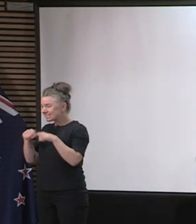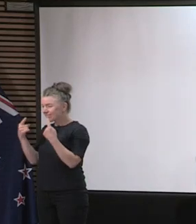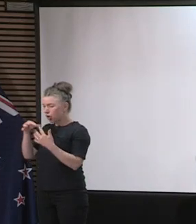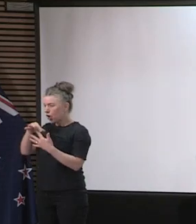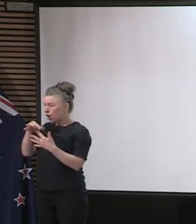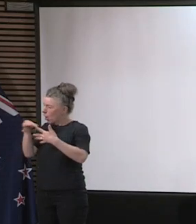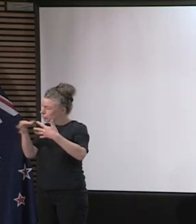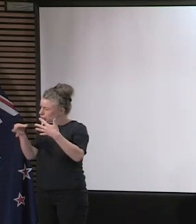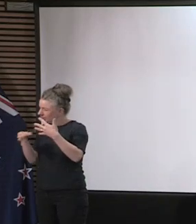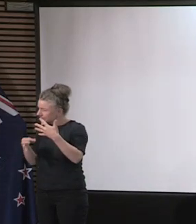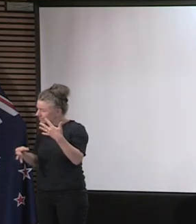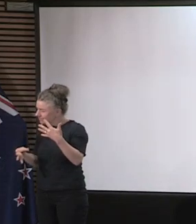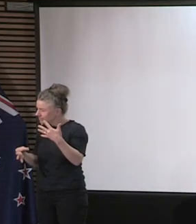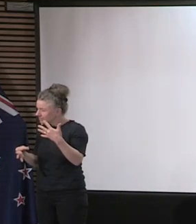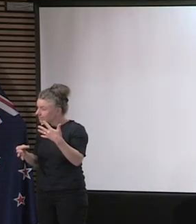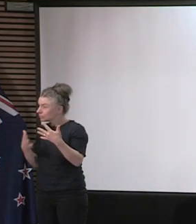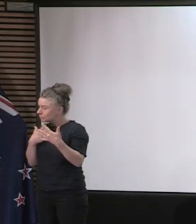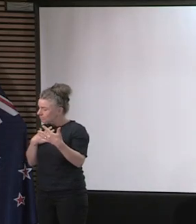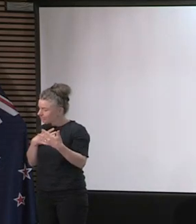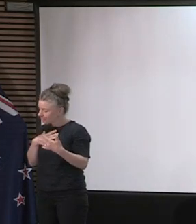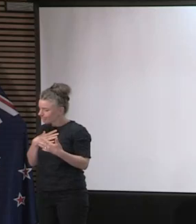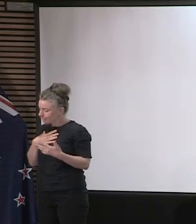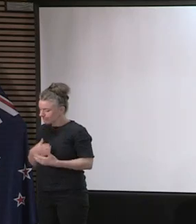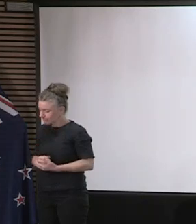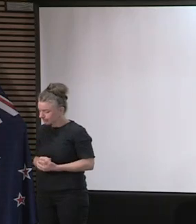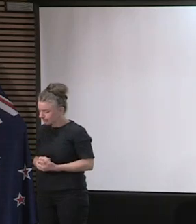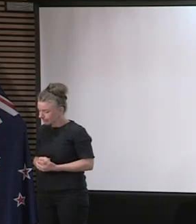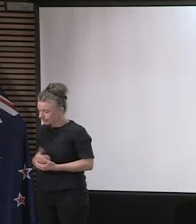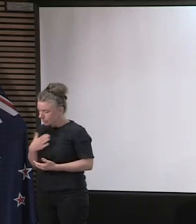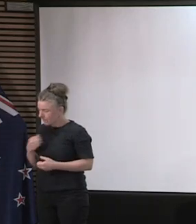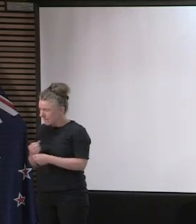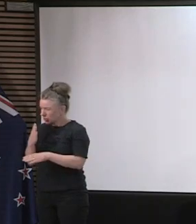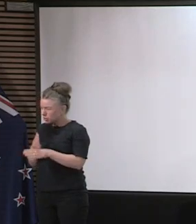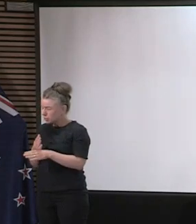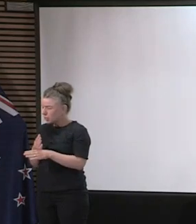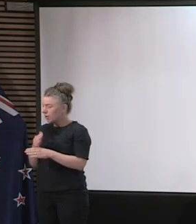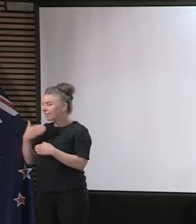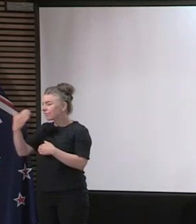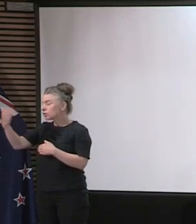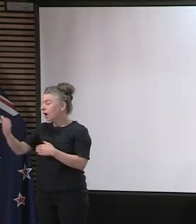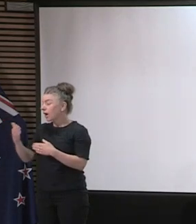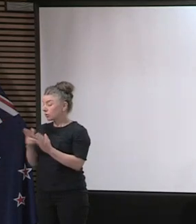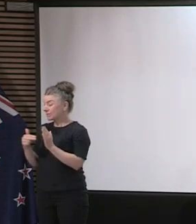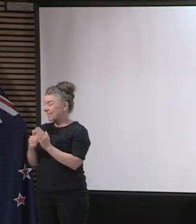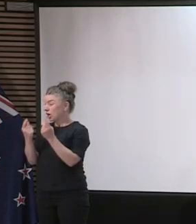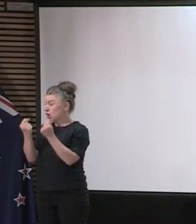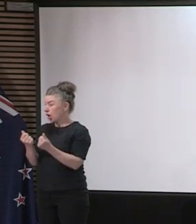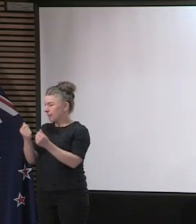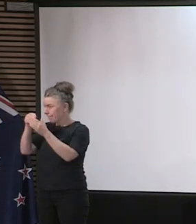acknowledging we are in a point in the process where we are working through the range of options for making sure